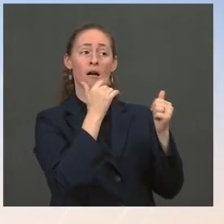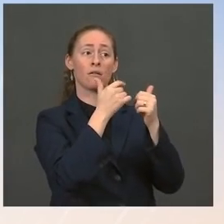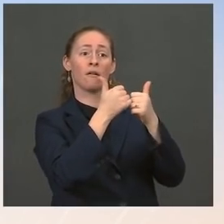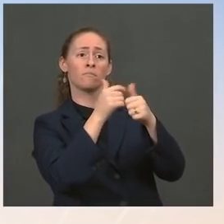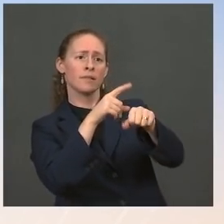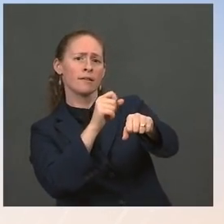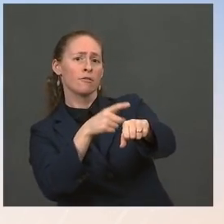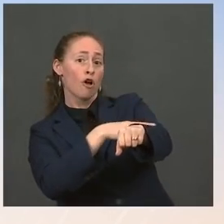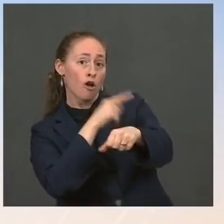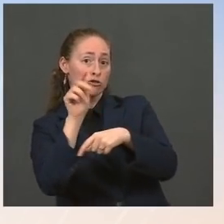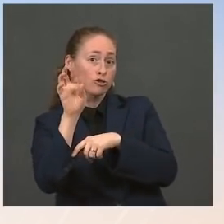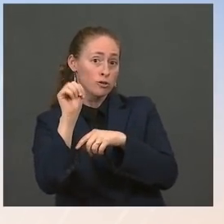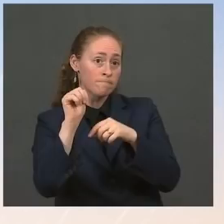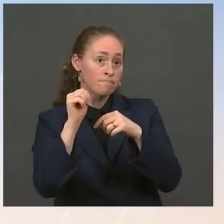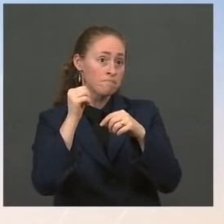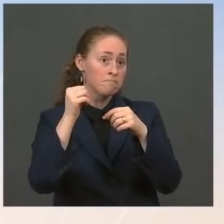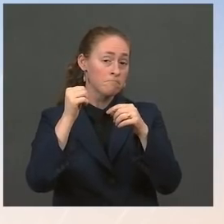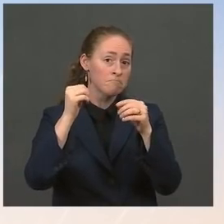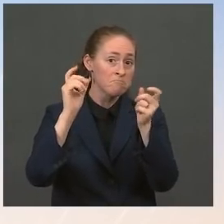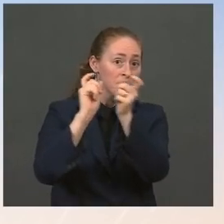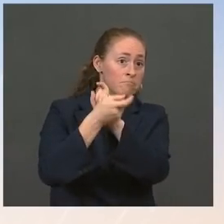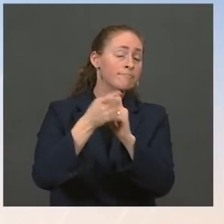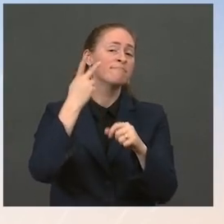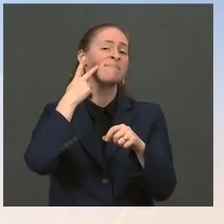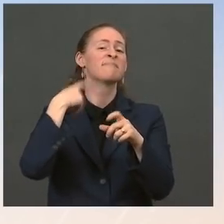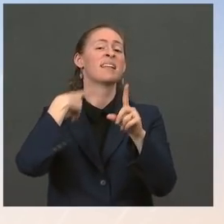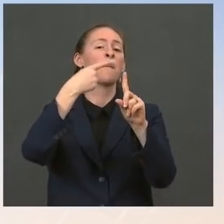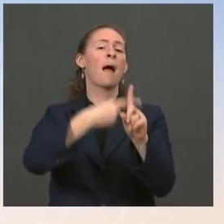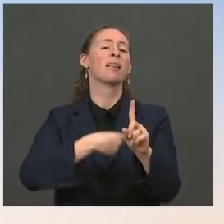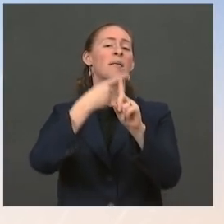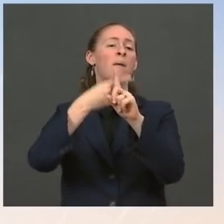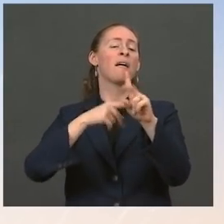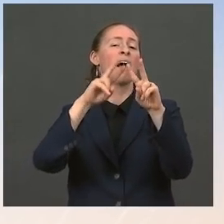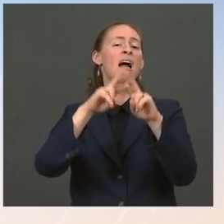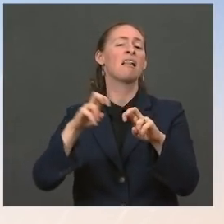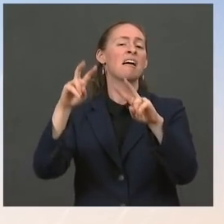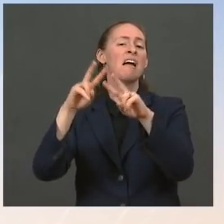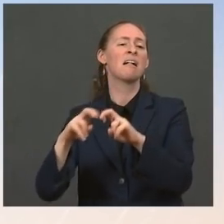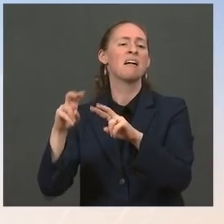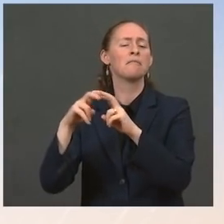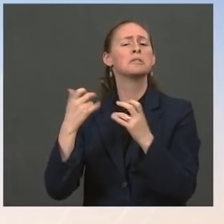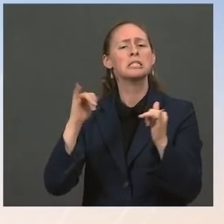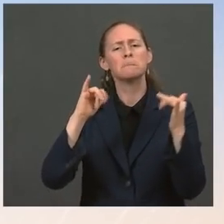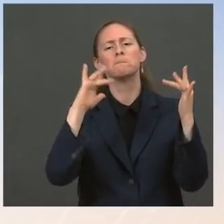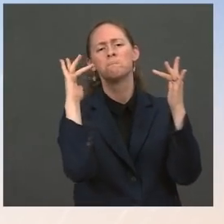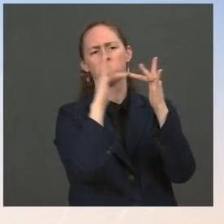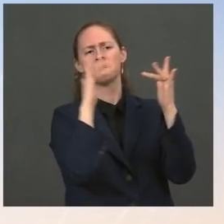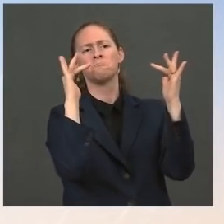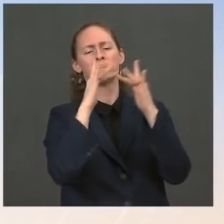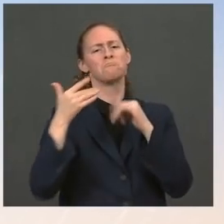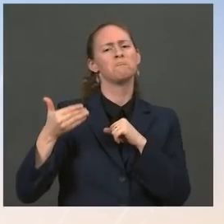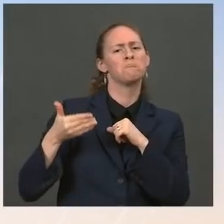a month-by-month assessment. It's something that we have continued conversations fro- -- with members of the national security team